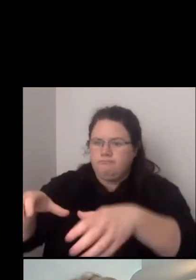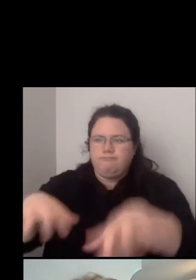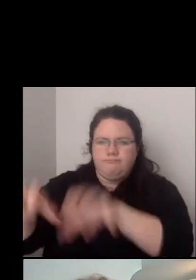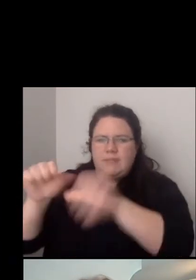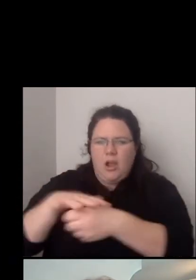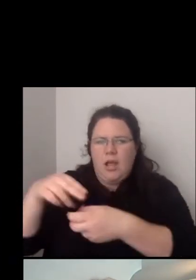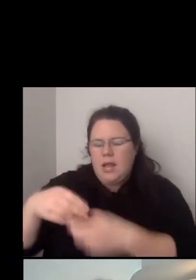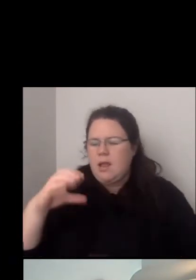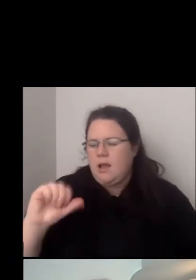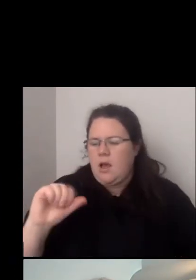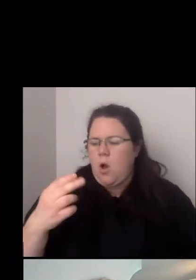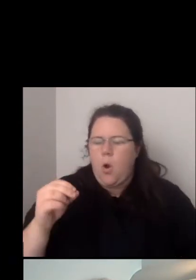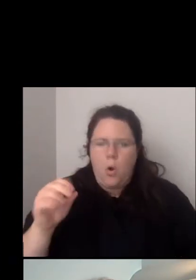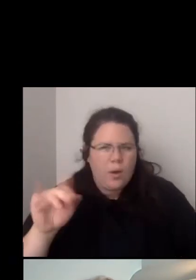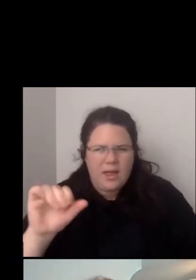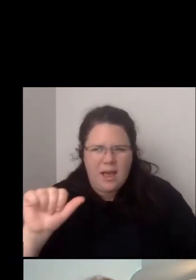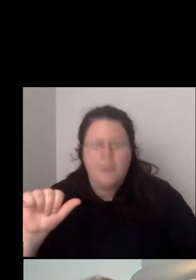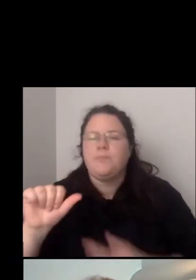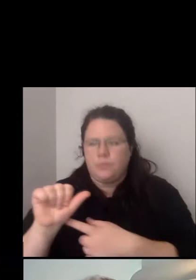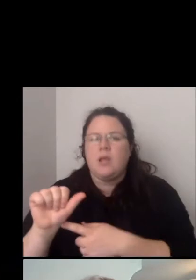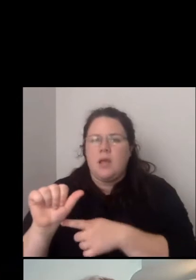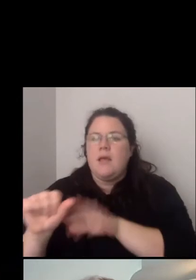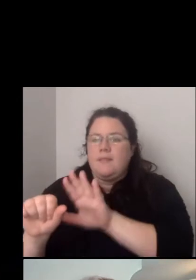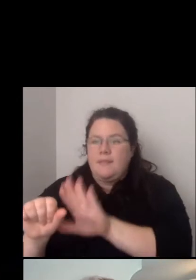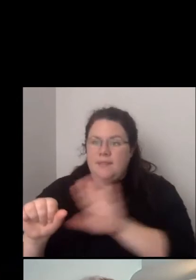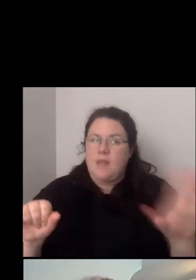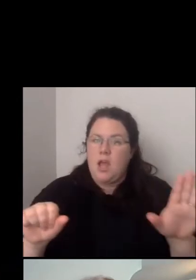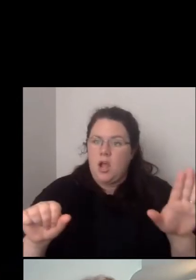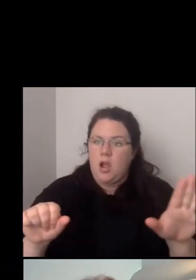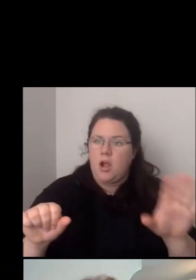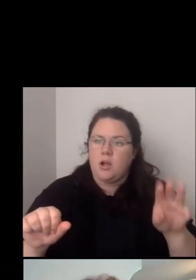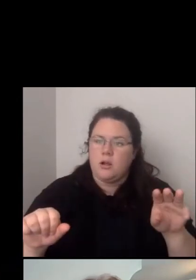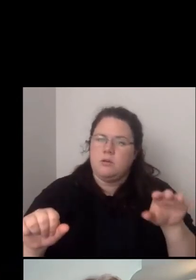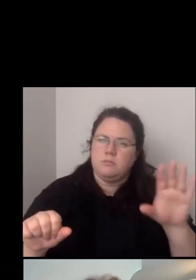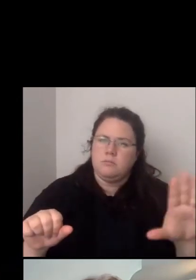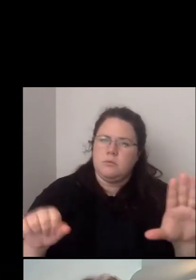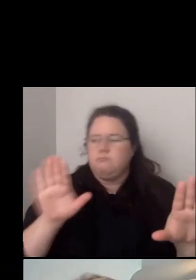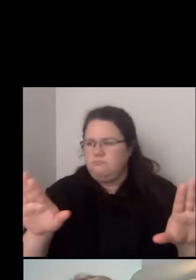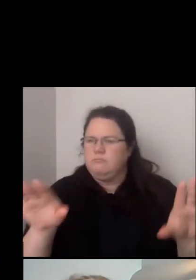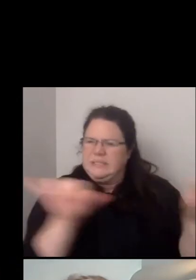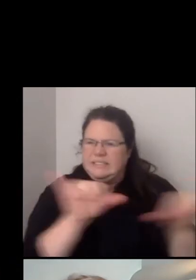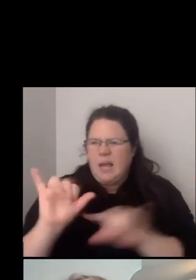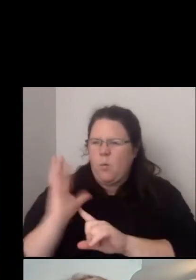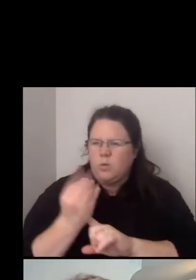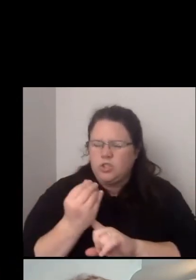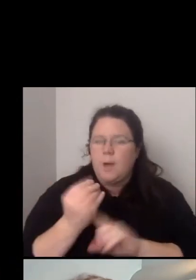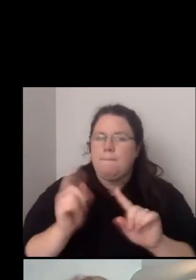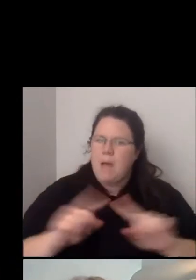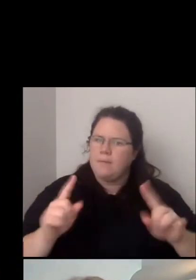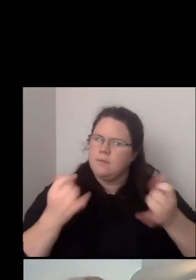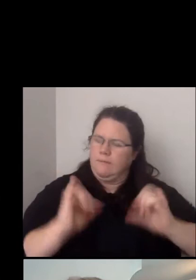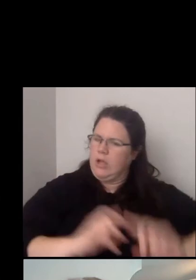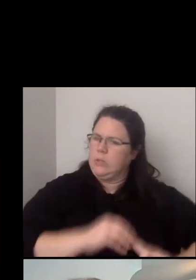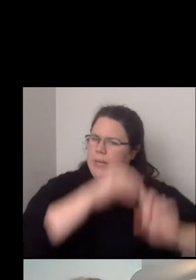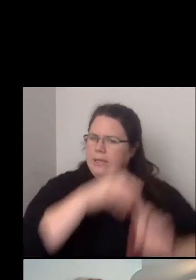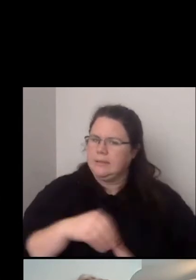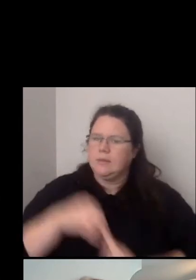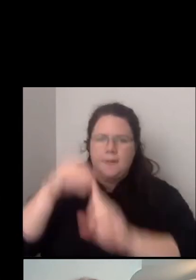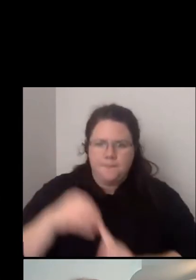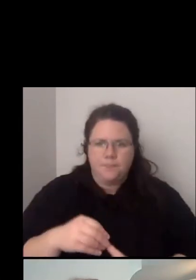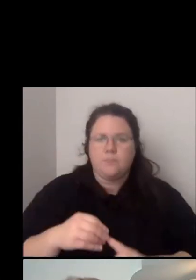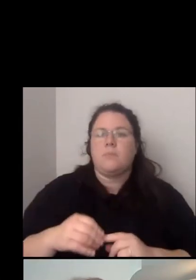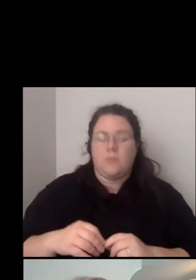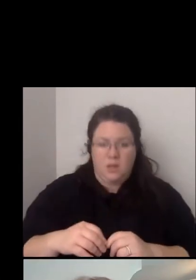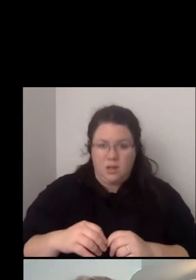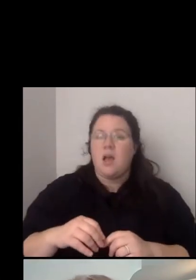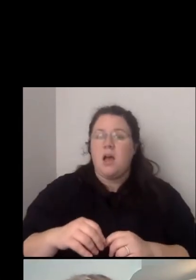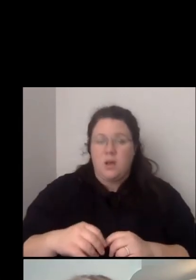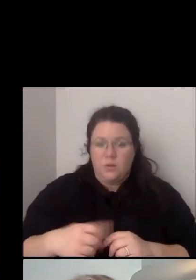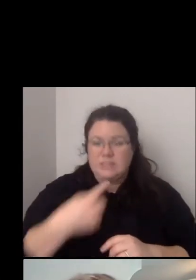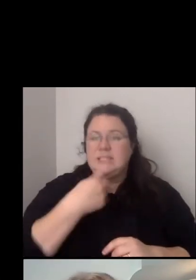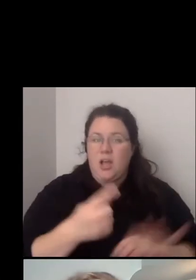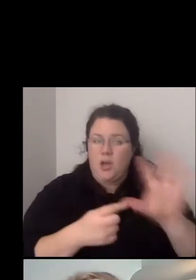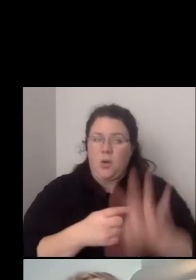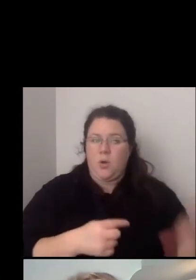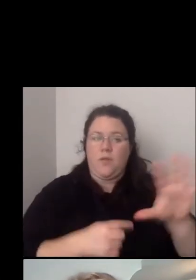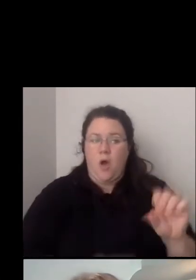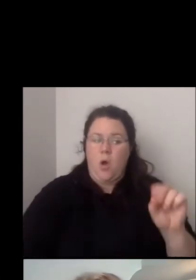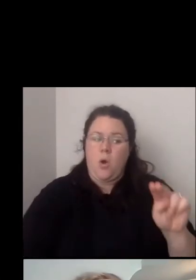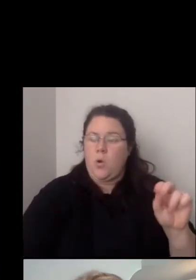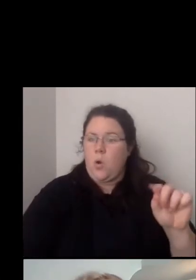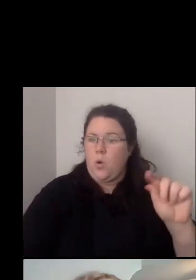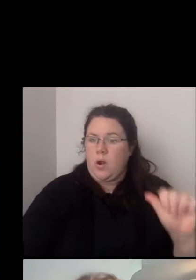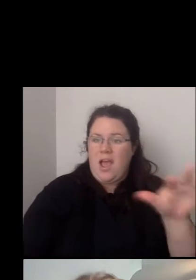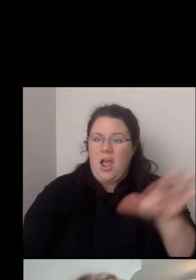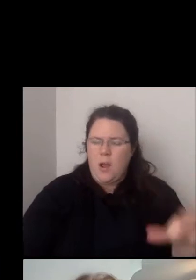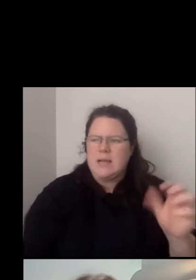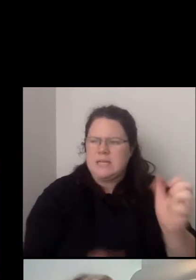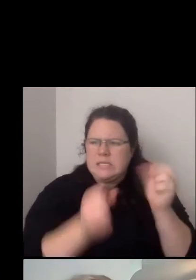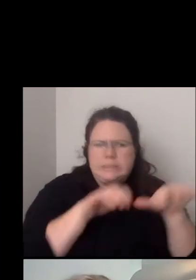They share a lot of cultural similarities to the Mississippians, but they're distinct. And there are grapes at pretty much all of the Oneota sites. They seemed to have really liked grapes.